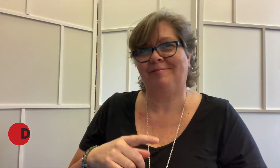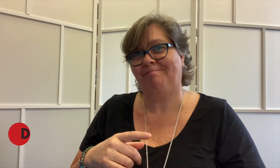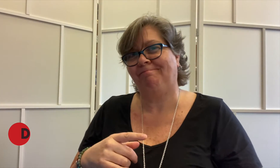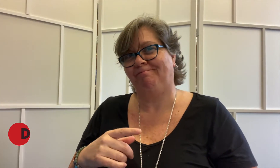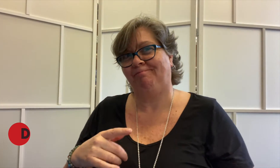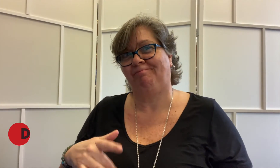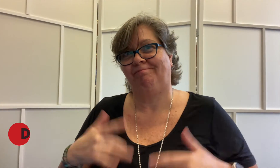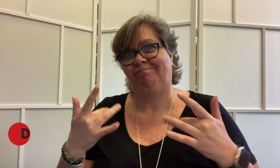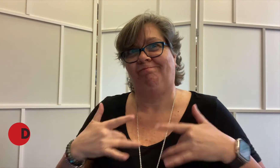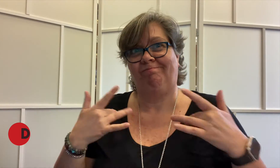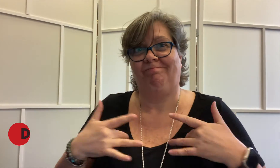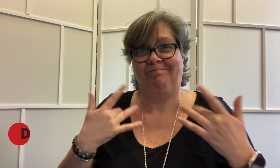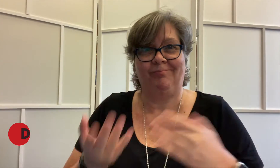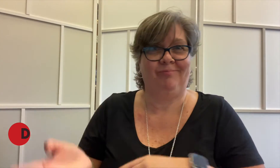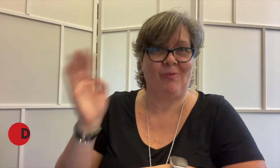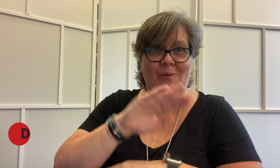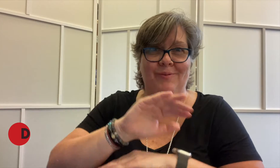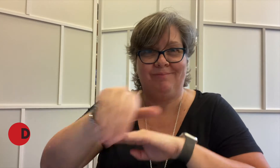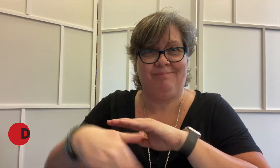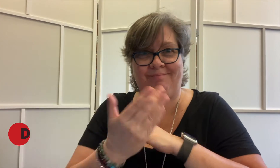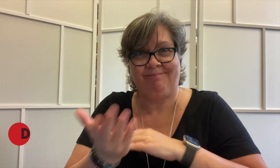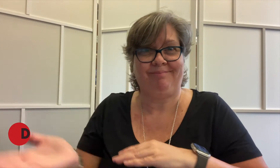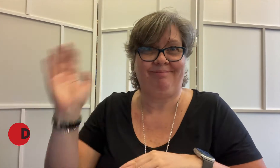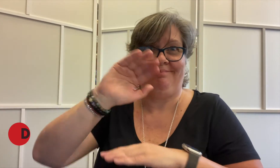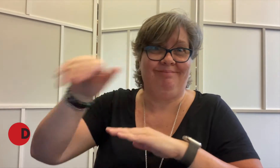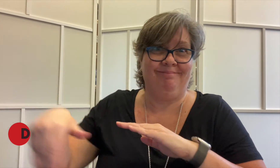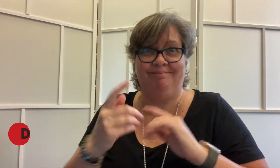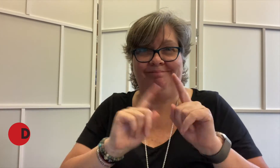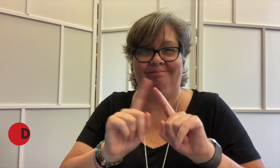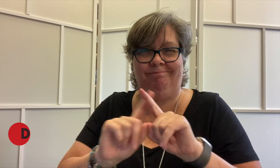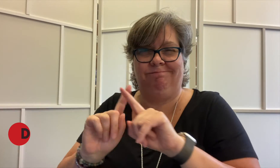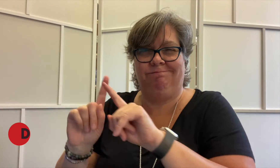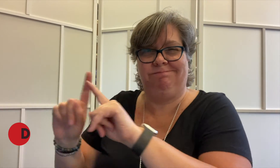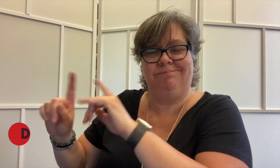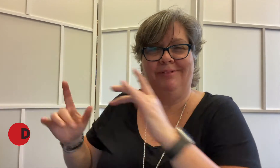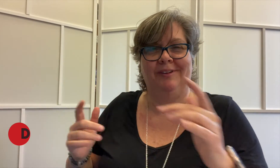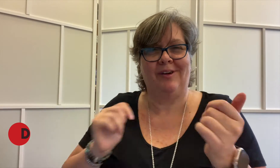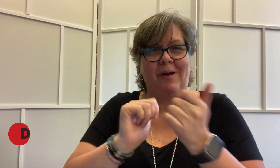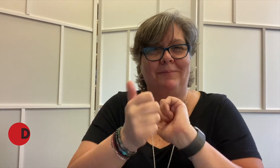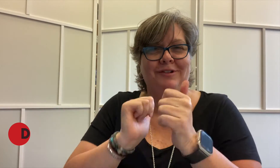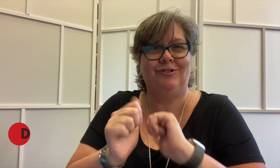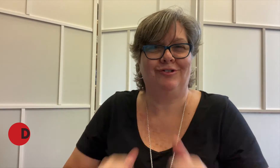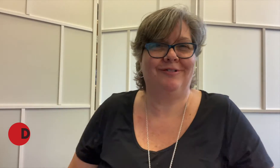There will be exciting events during daytime and in evenings with many different competitions.